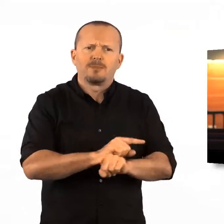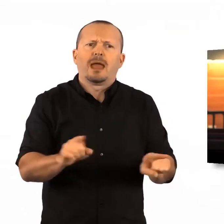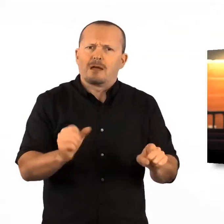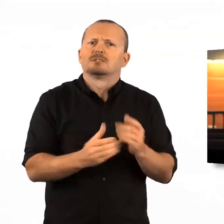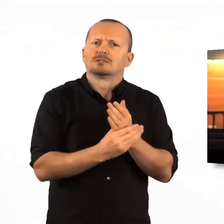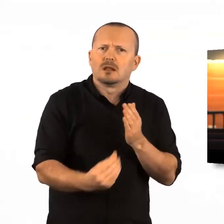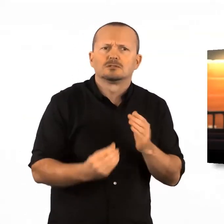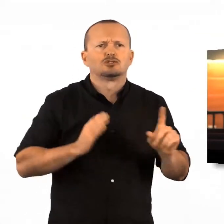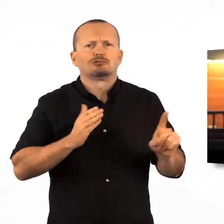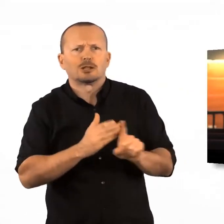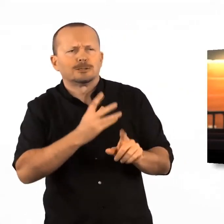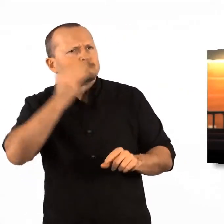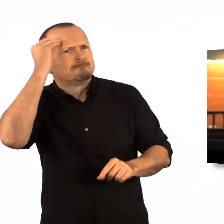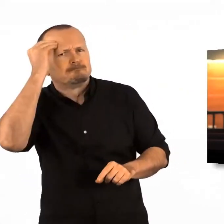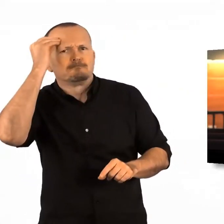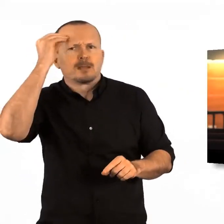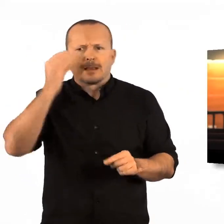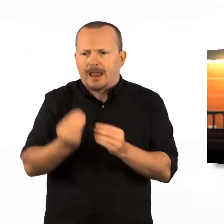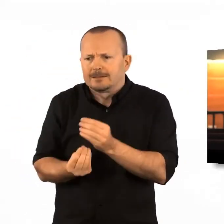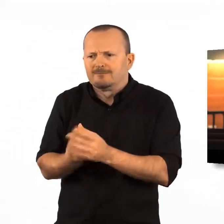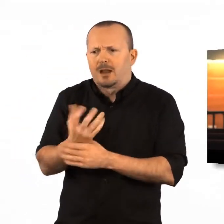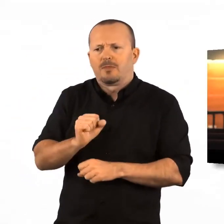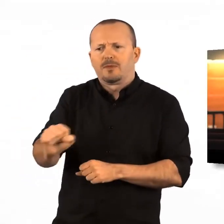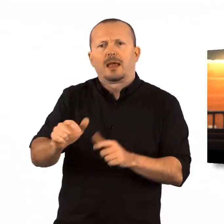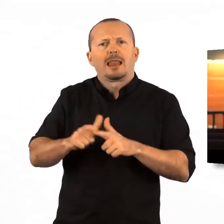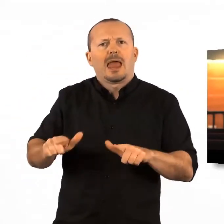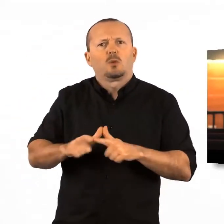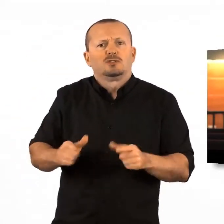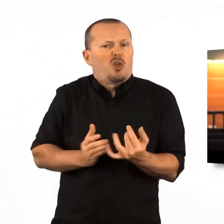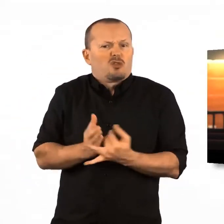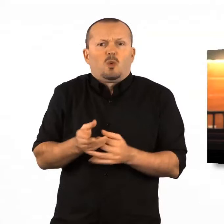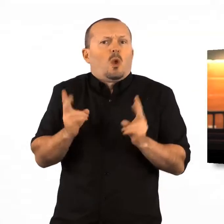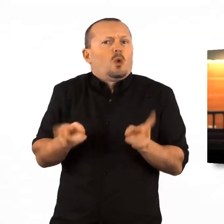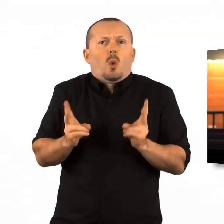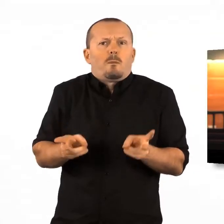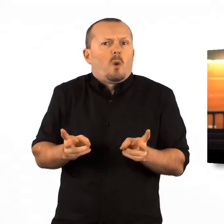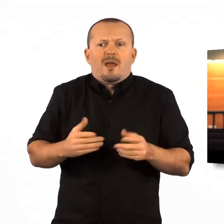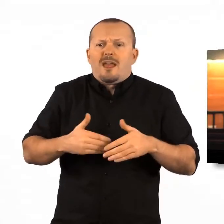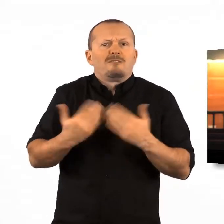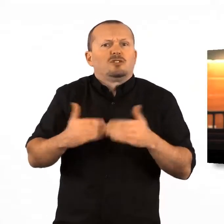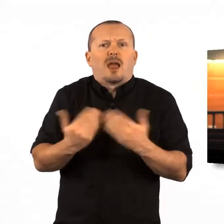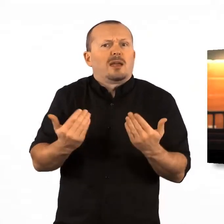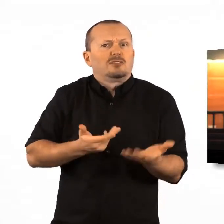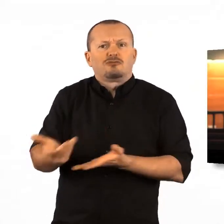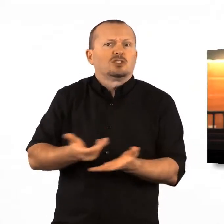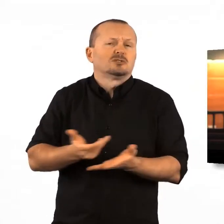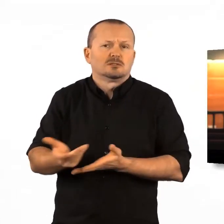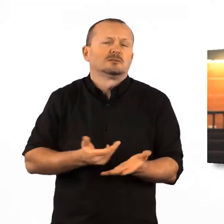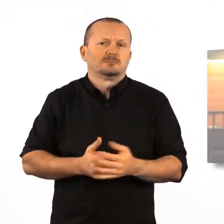and strategies to be able to develop my Childs language through natural interactions through the routines of everyday.’